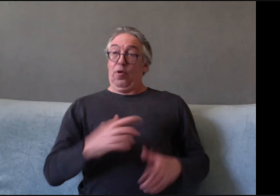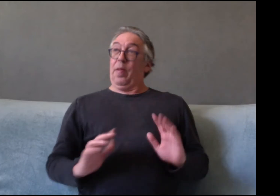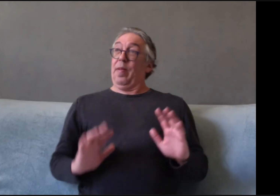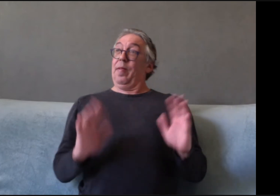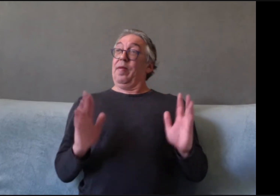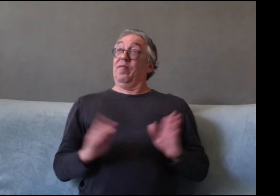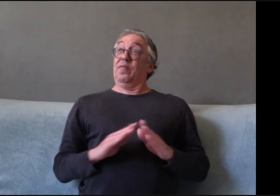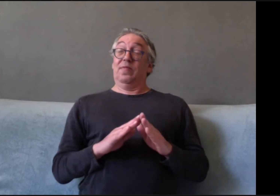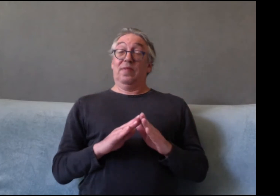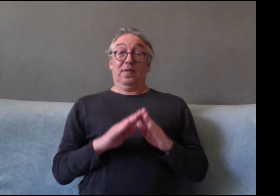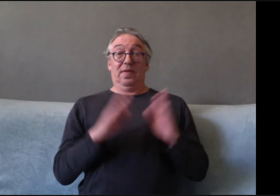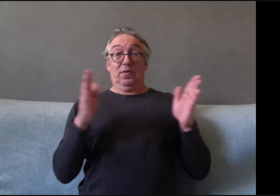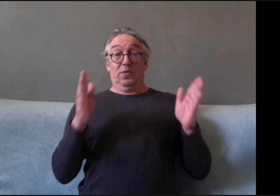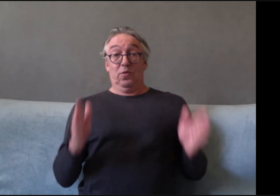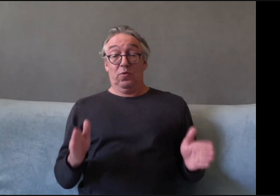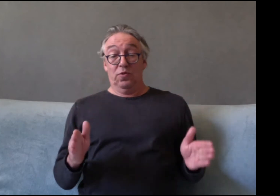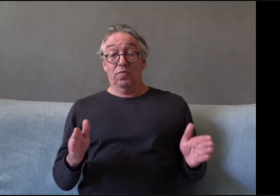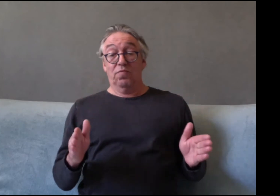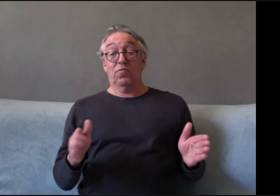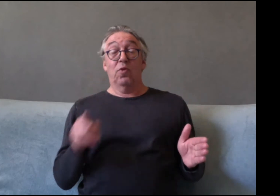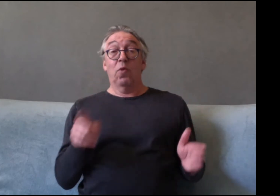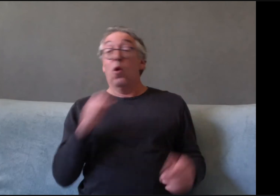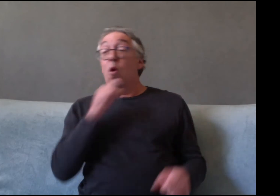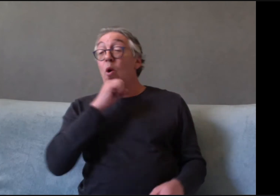for the elderly and for persons with disabilities.